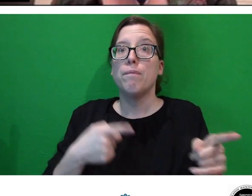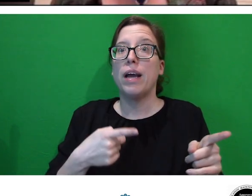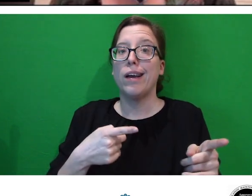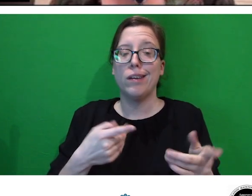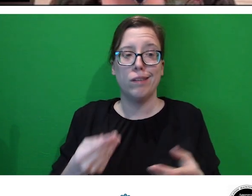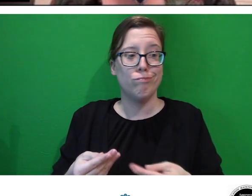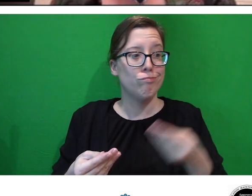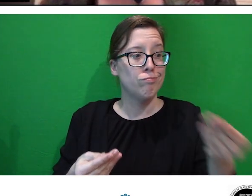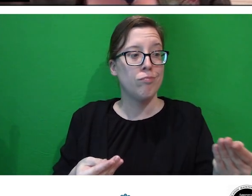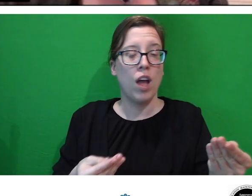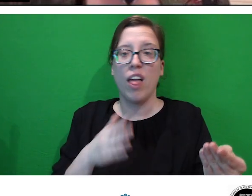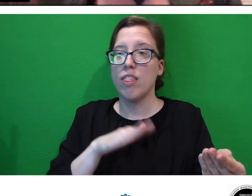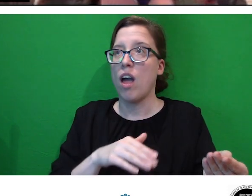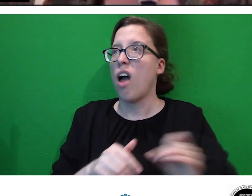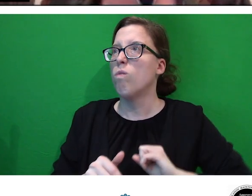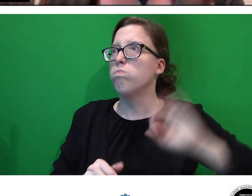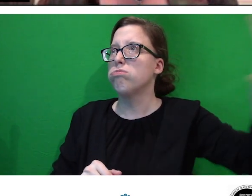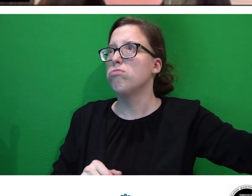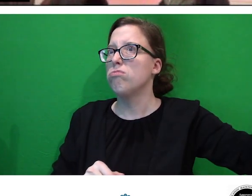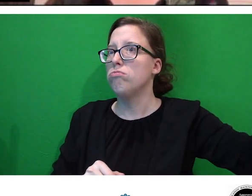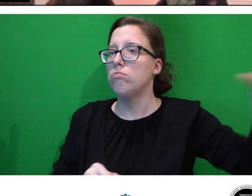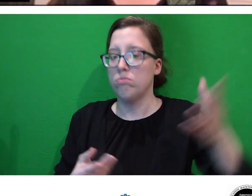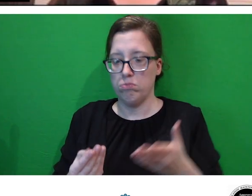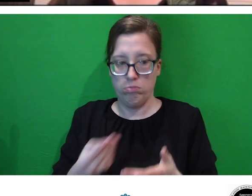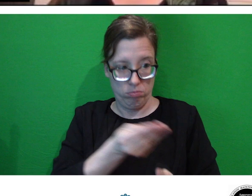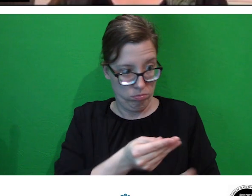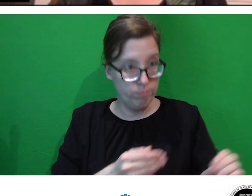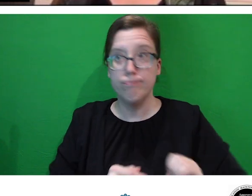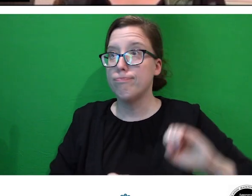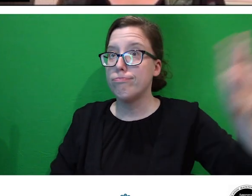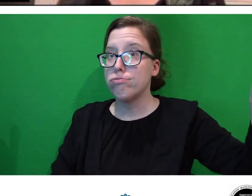We're going to treat them as if they were intentional. Earlier I said kids,